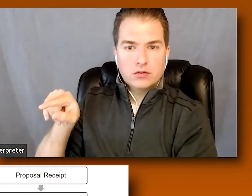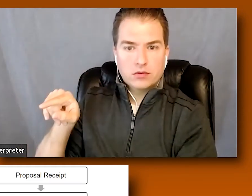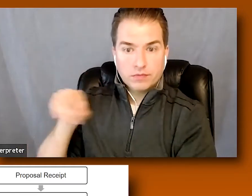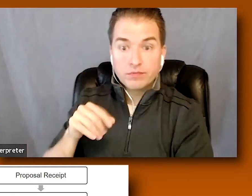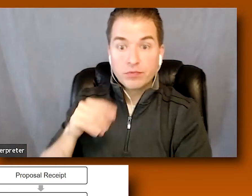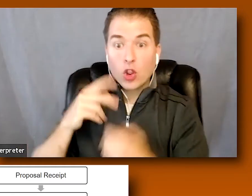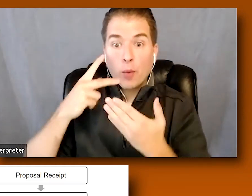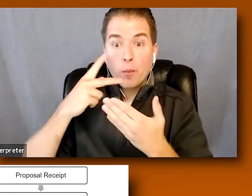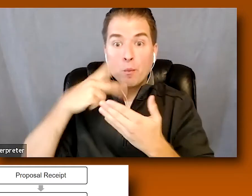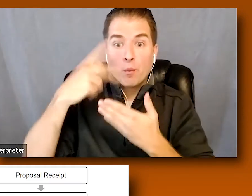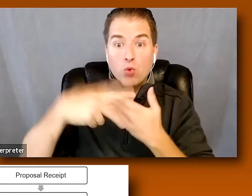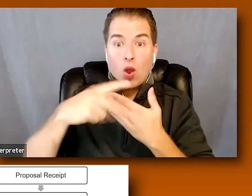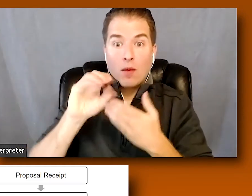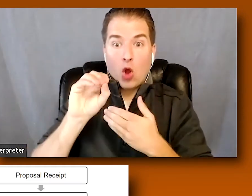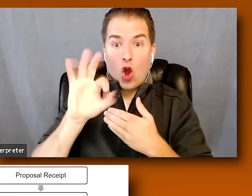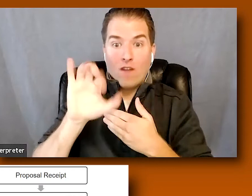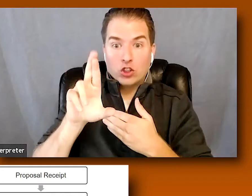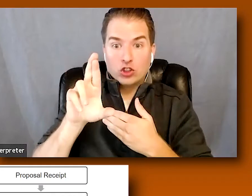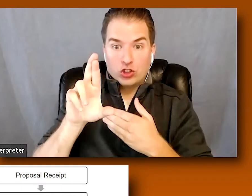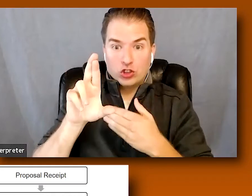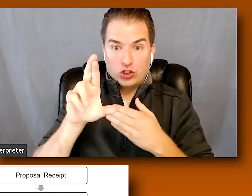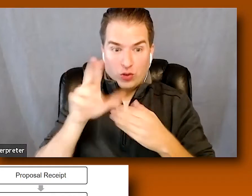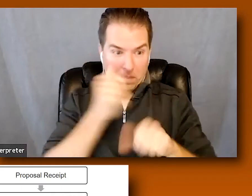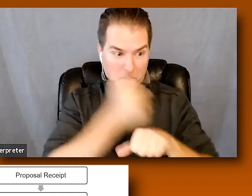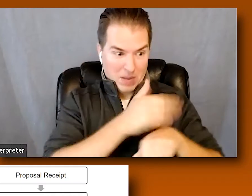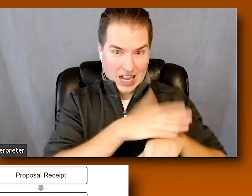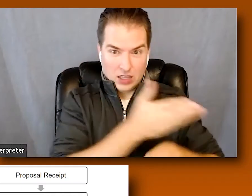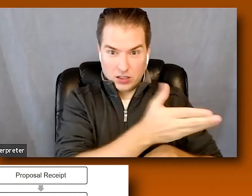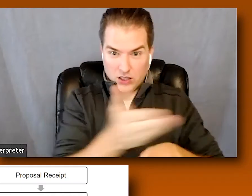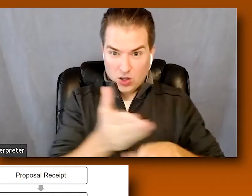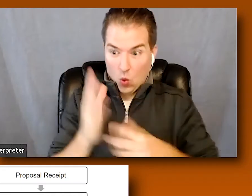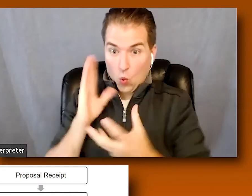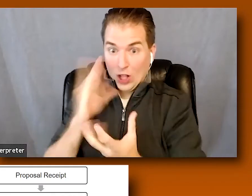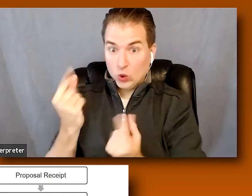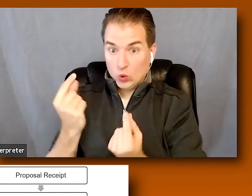Program officer then makes a recommendation to the division director.